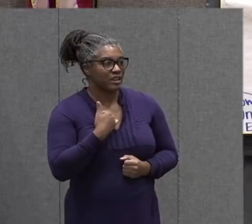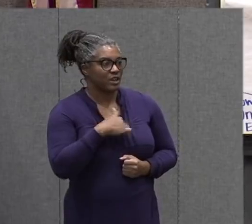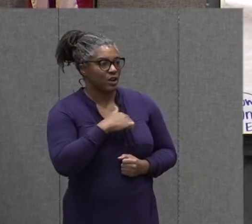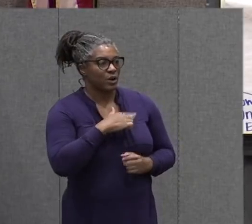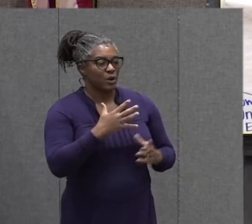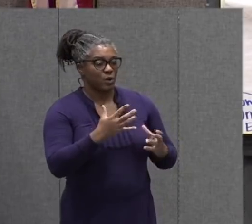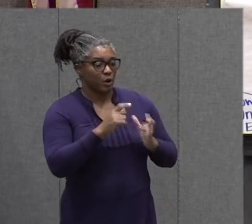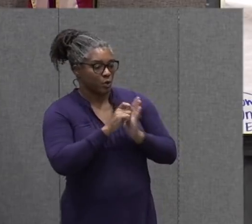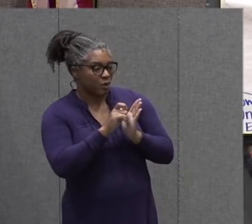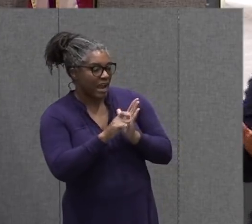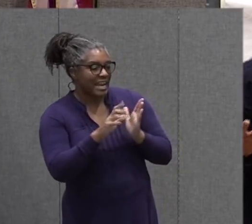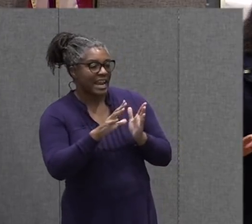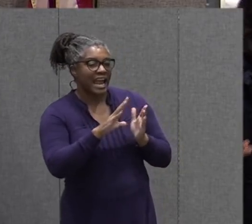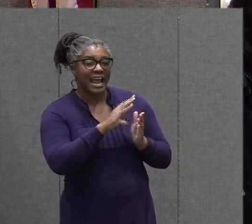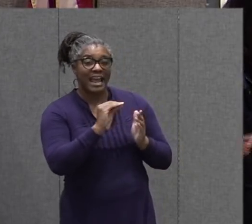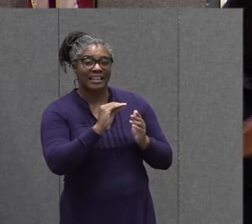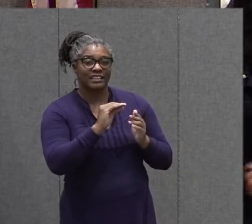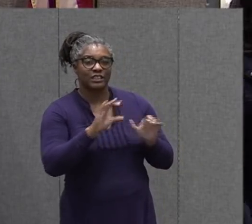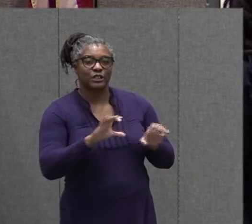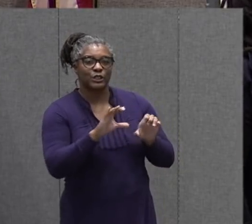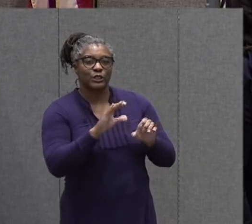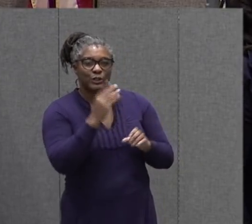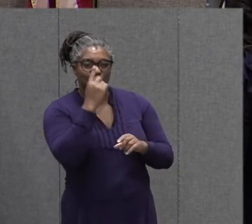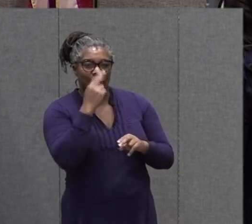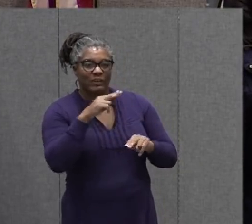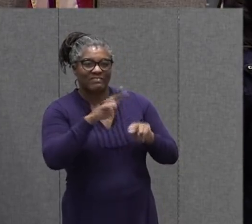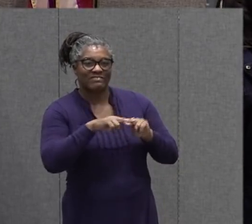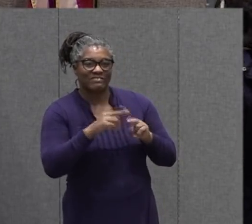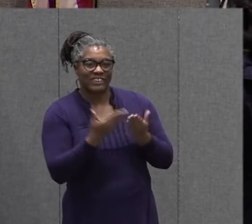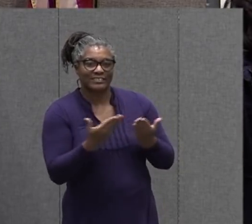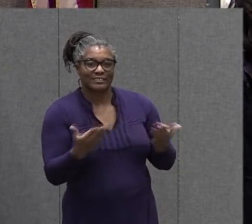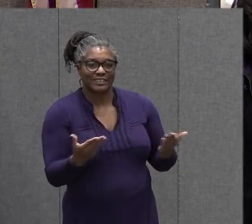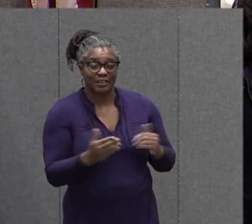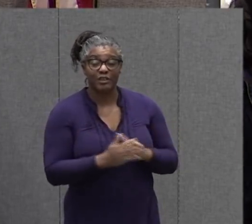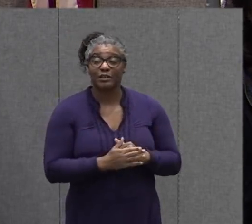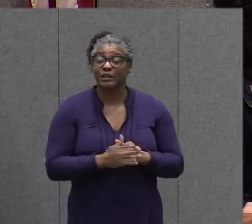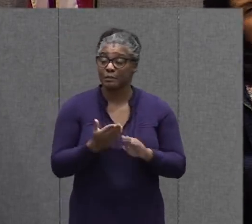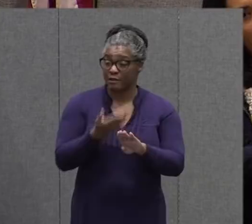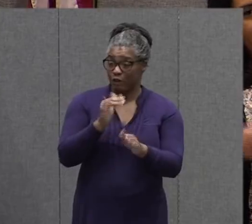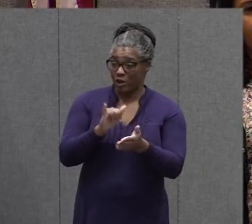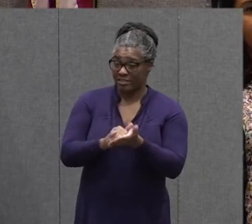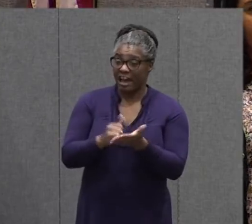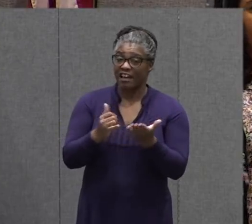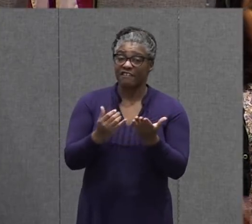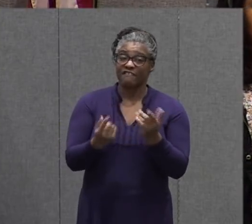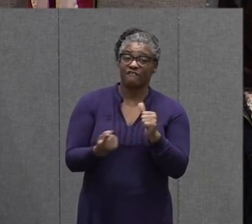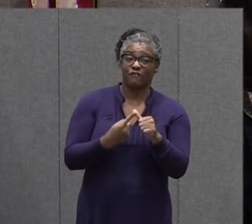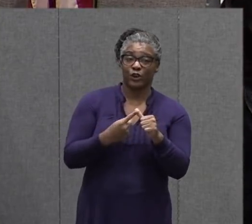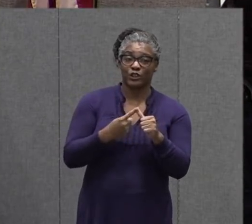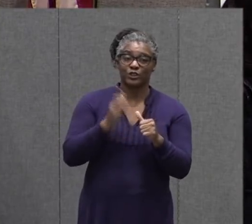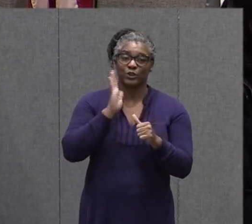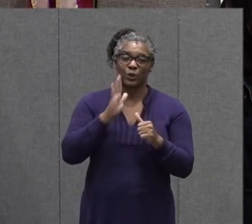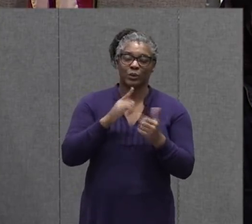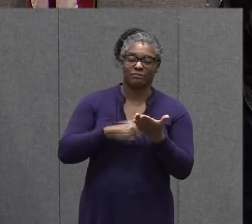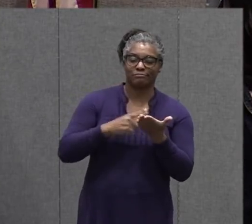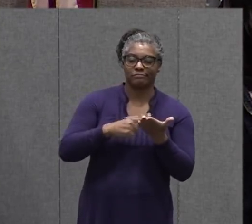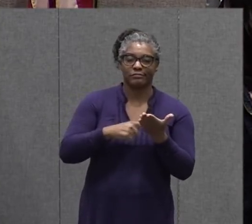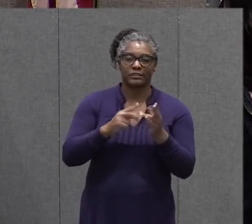[Miss Garcia] Yeah, but before we do, we should really dive into the vocabulary, - yes. [Miss Garcia] and then we can explore some more poems,